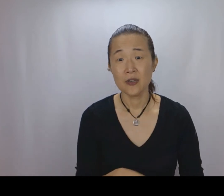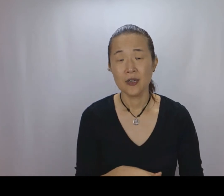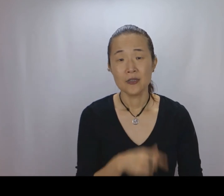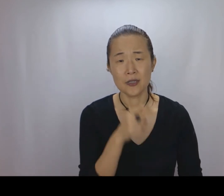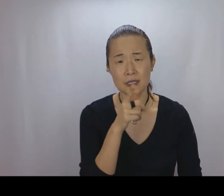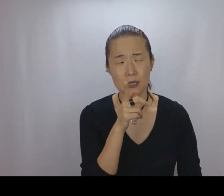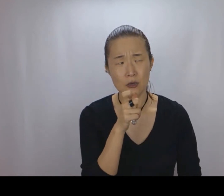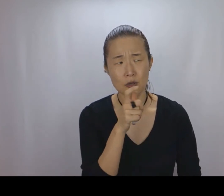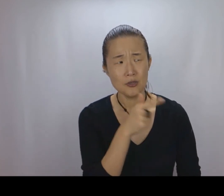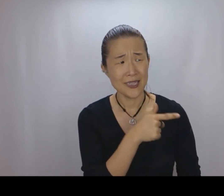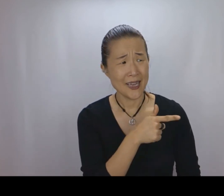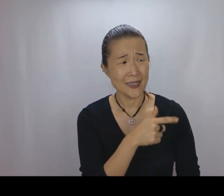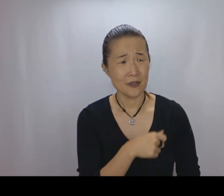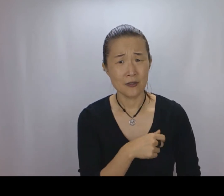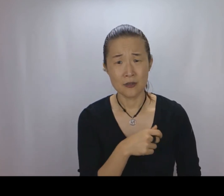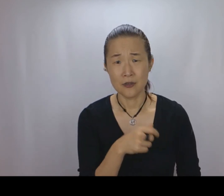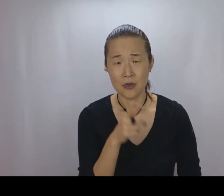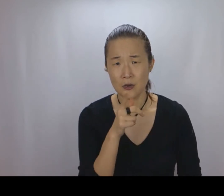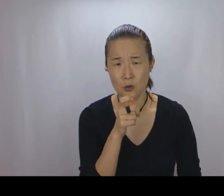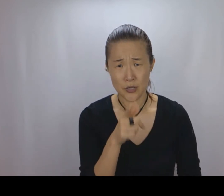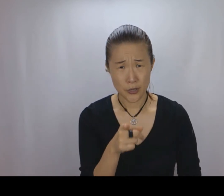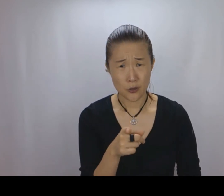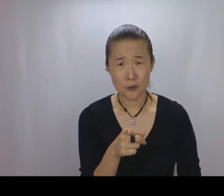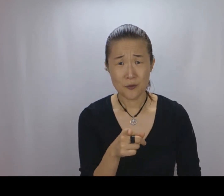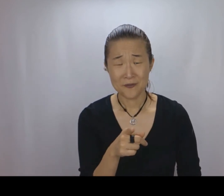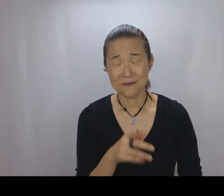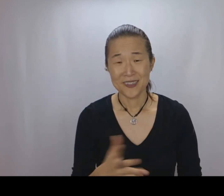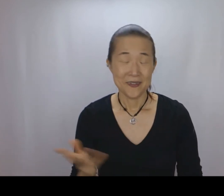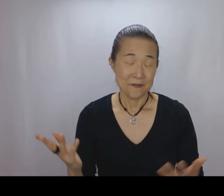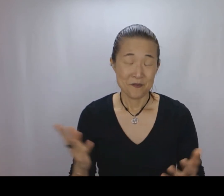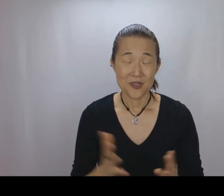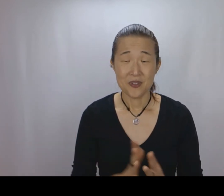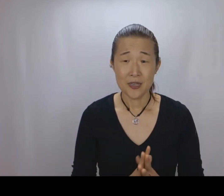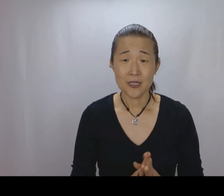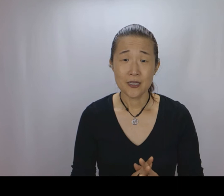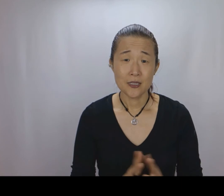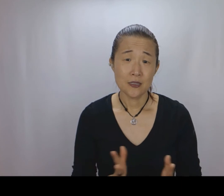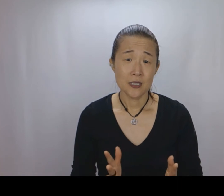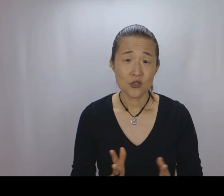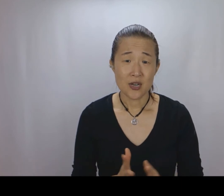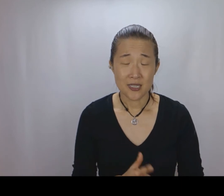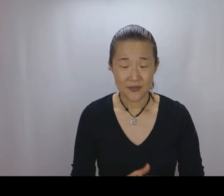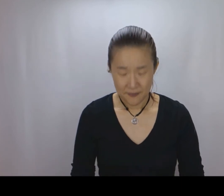So you can say, "Who's that?" or "Who are you?" It's a good interrogative.